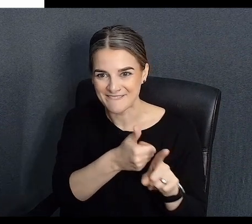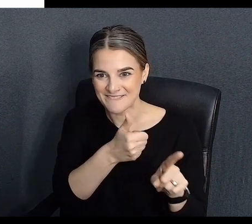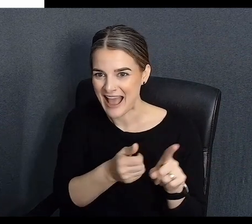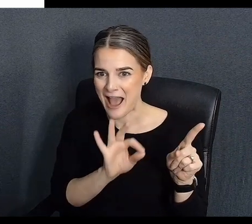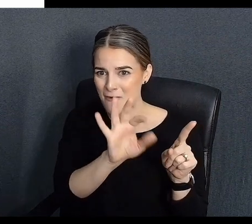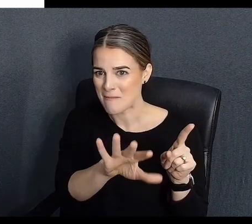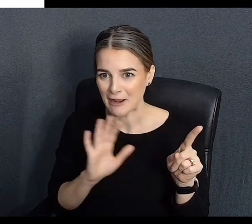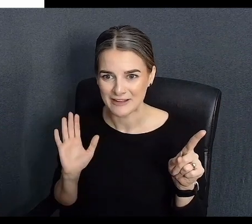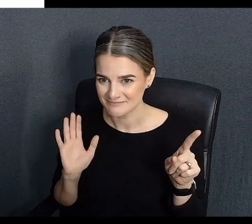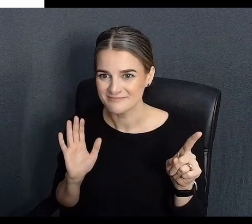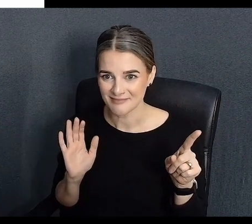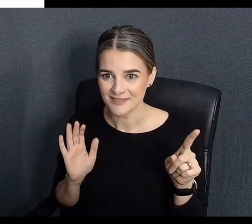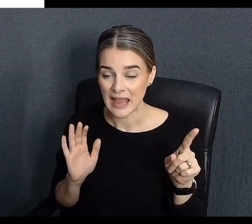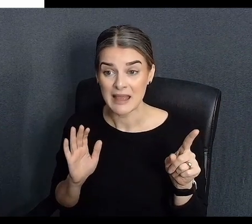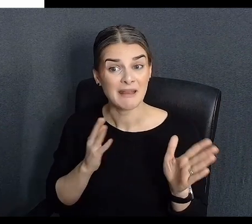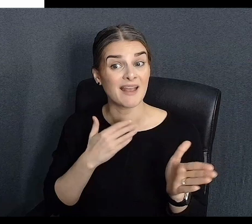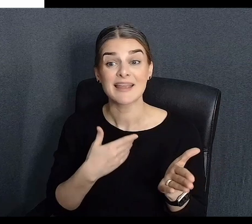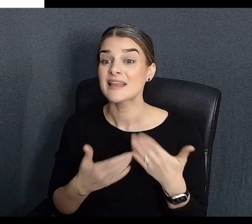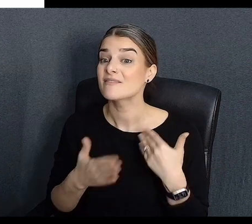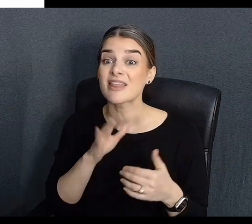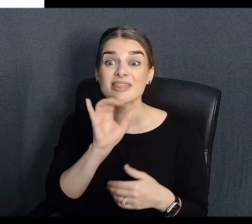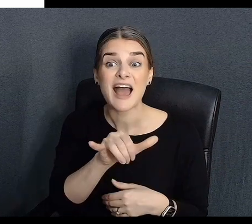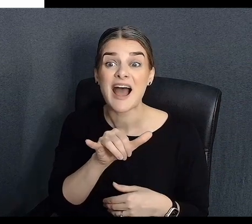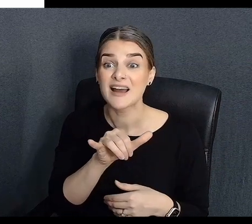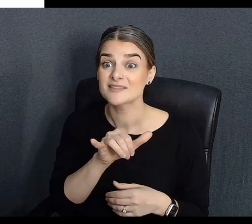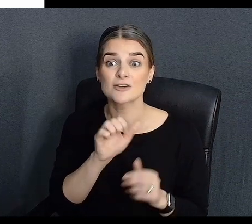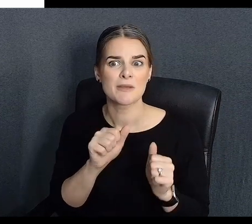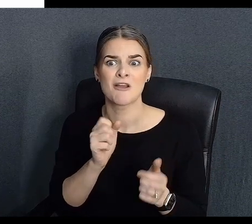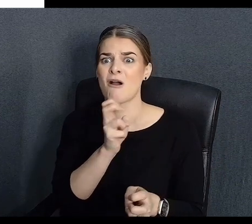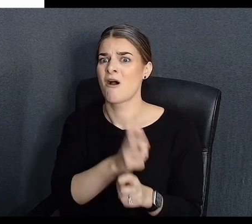But even that can be really hard for some individuals and families.